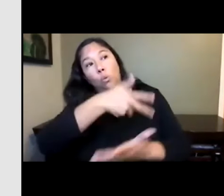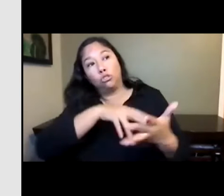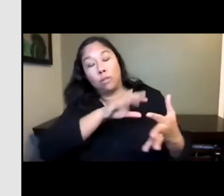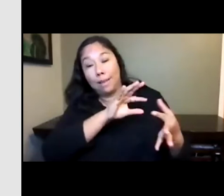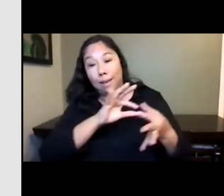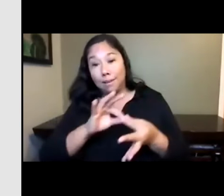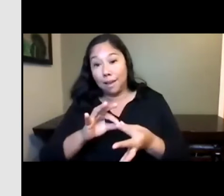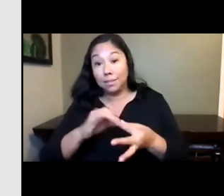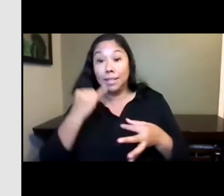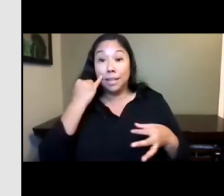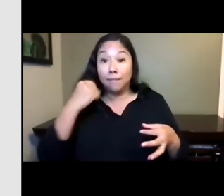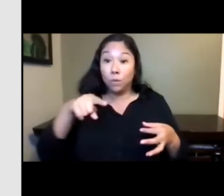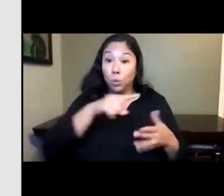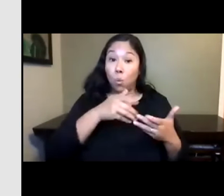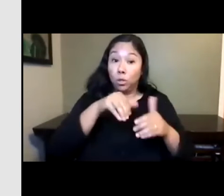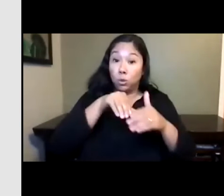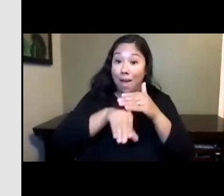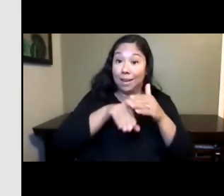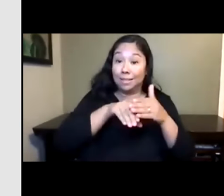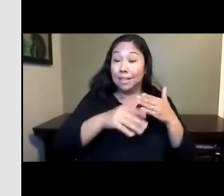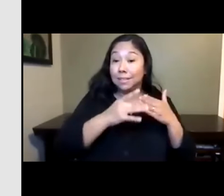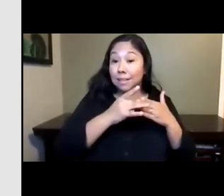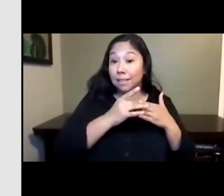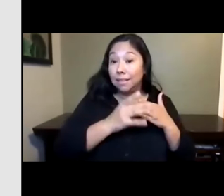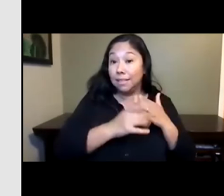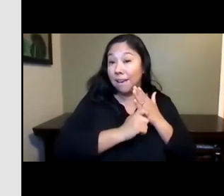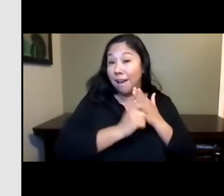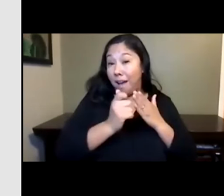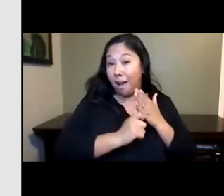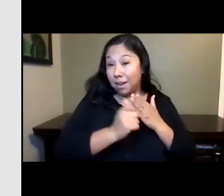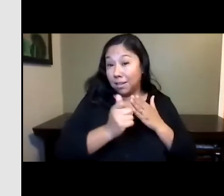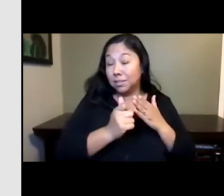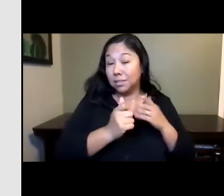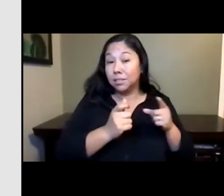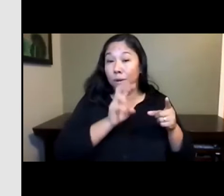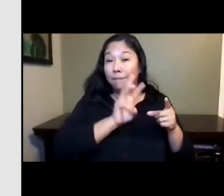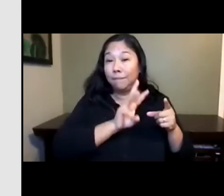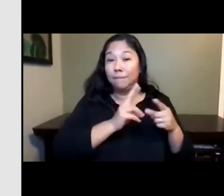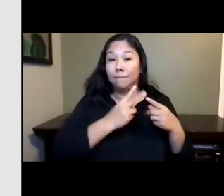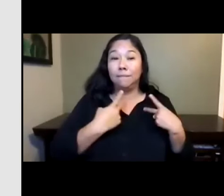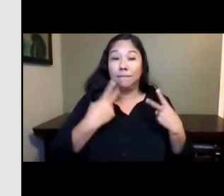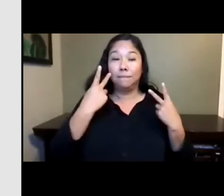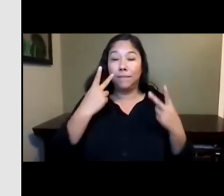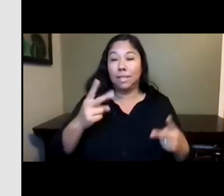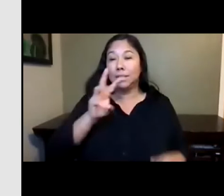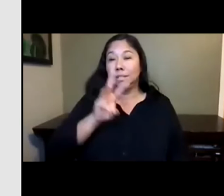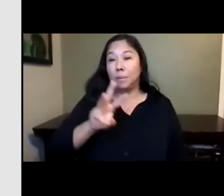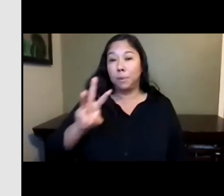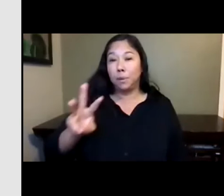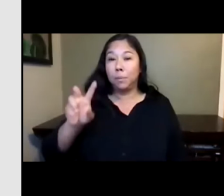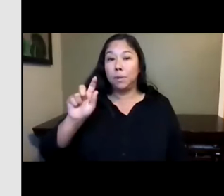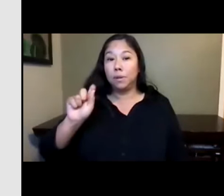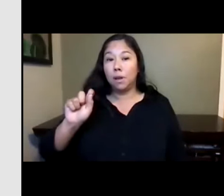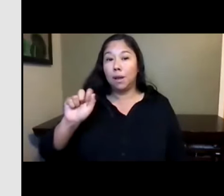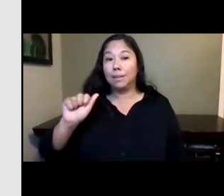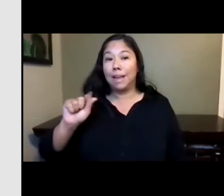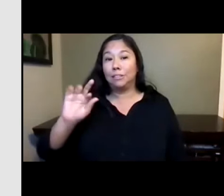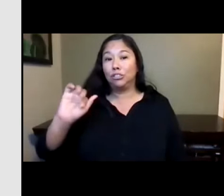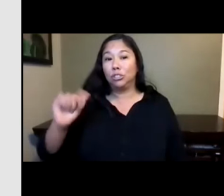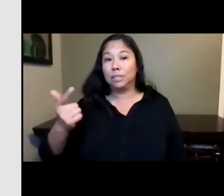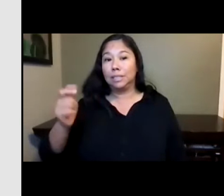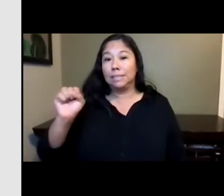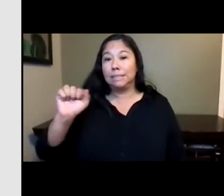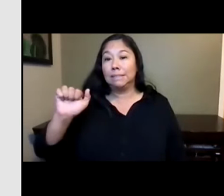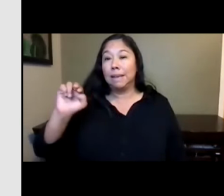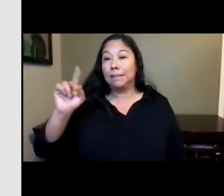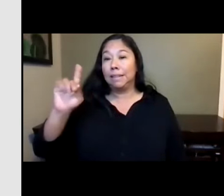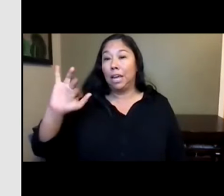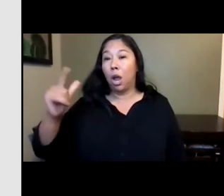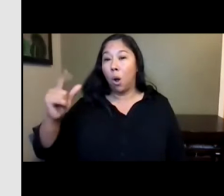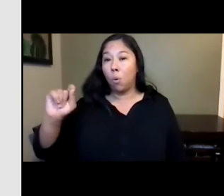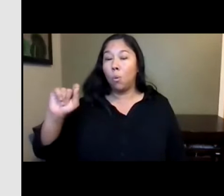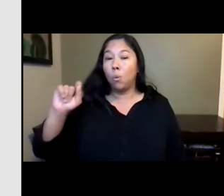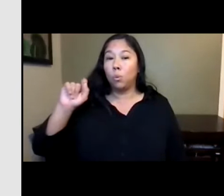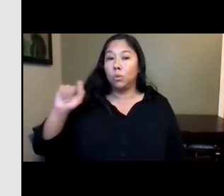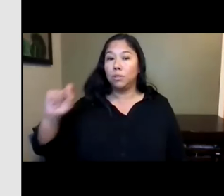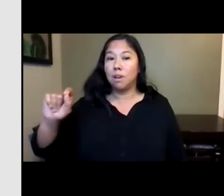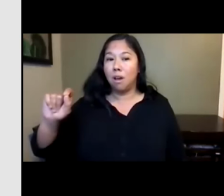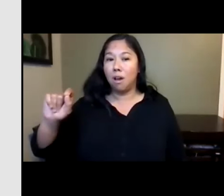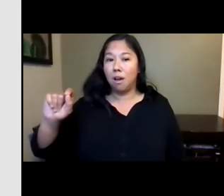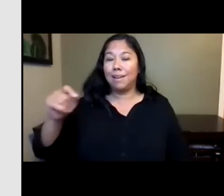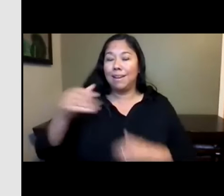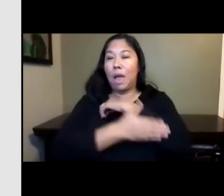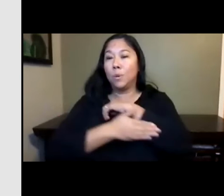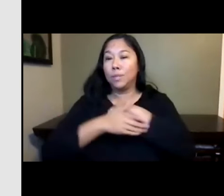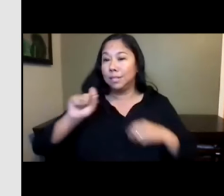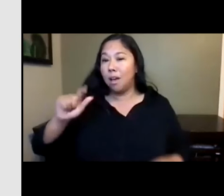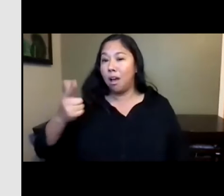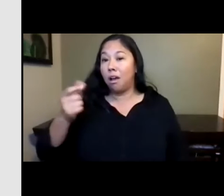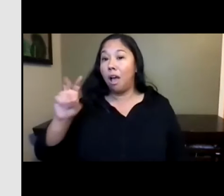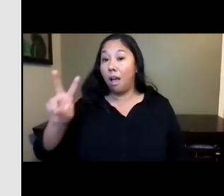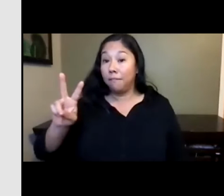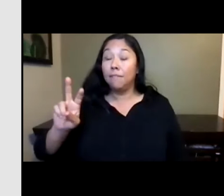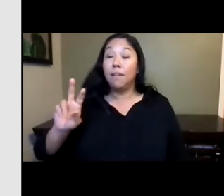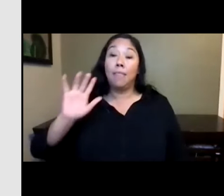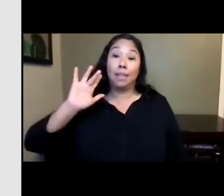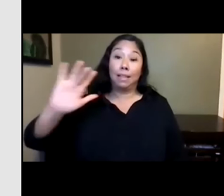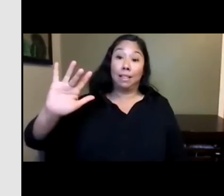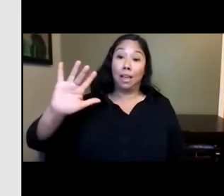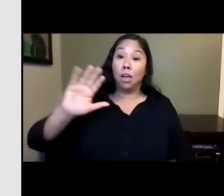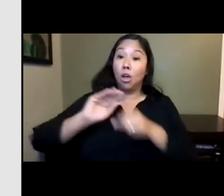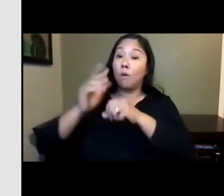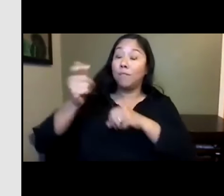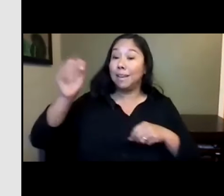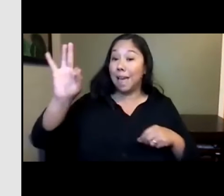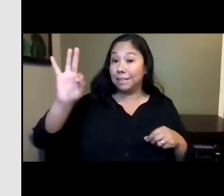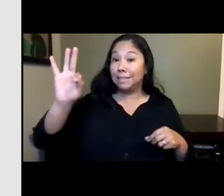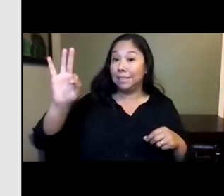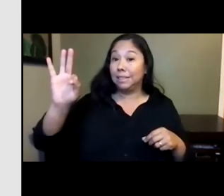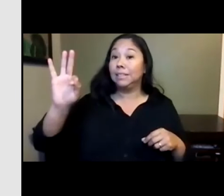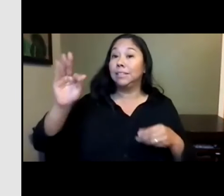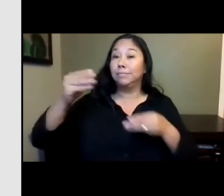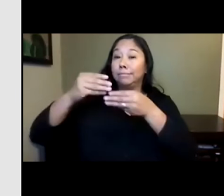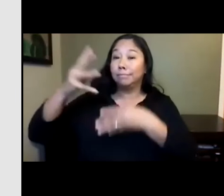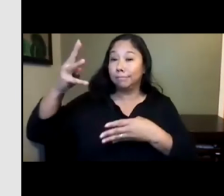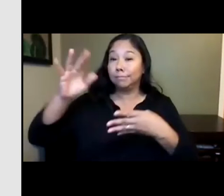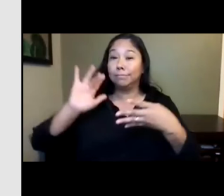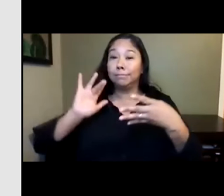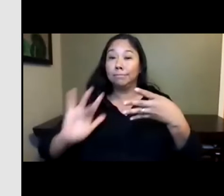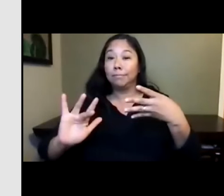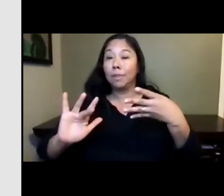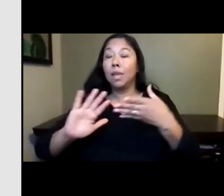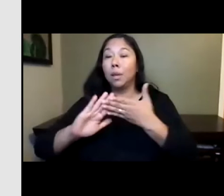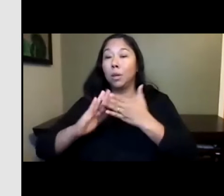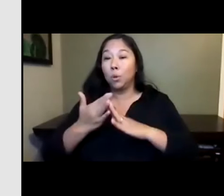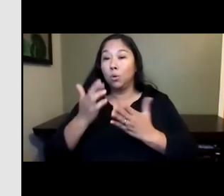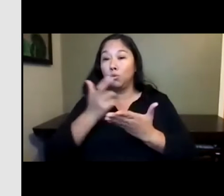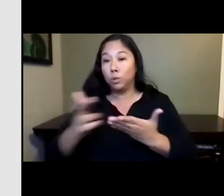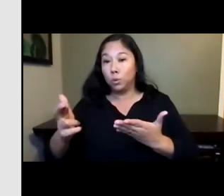To access the guide, click on Community Resources and Social Engagement.